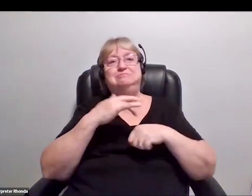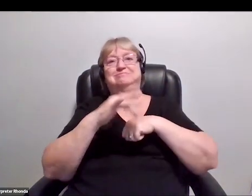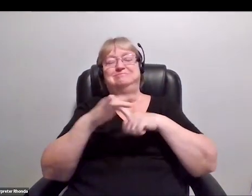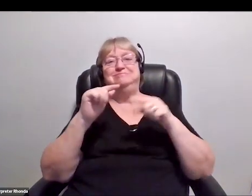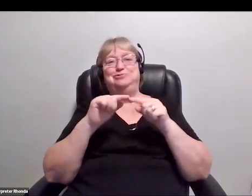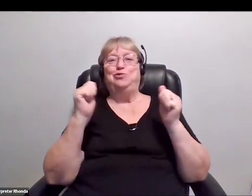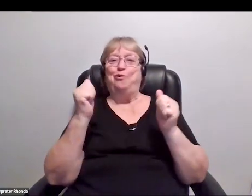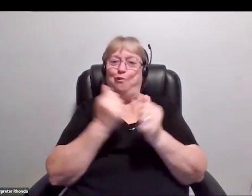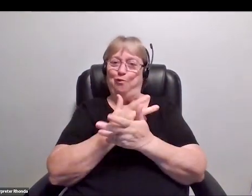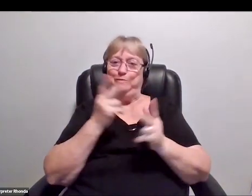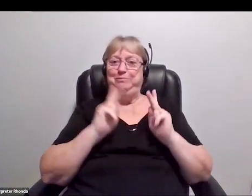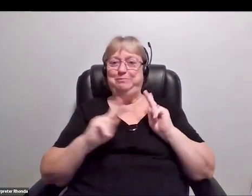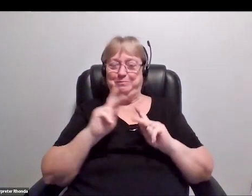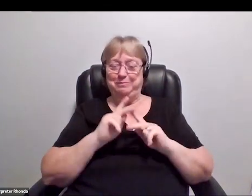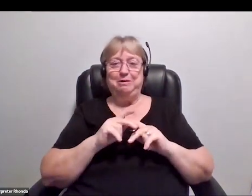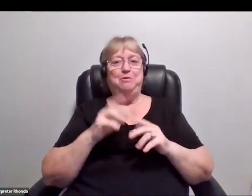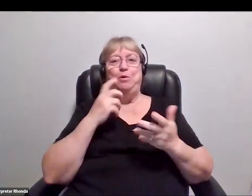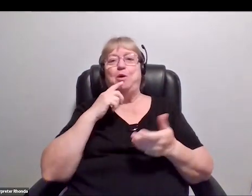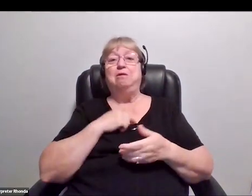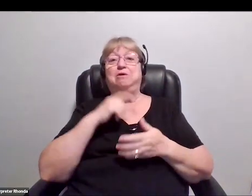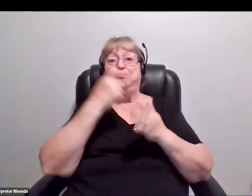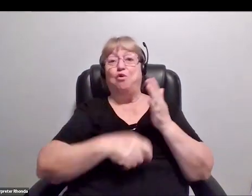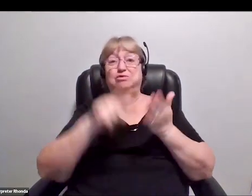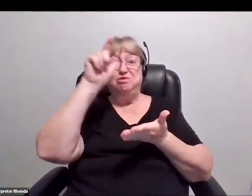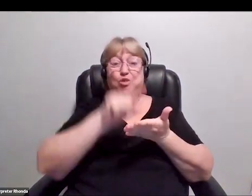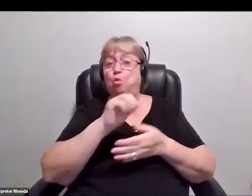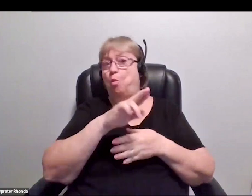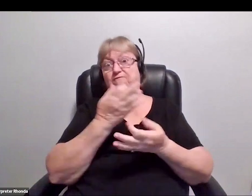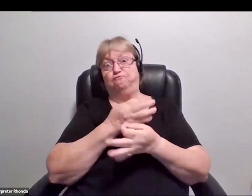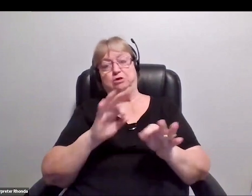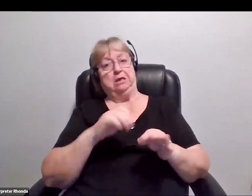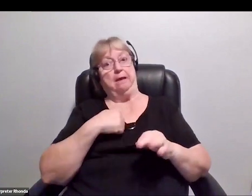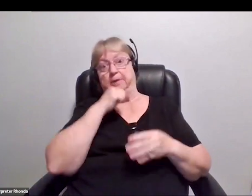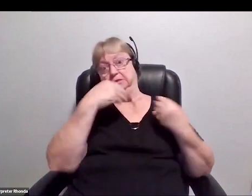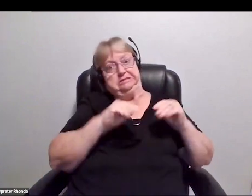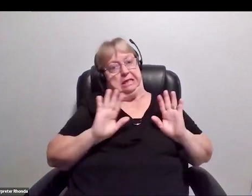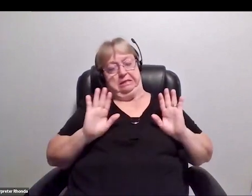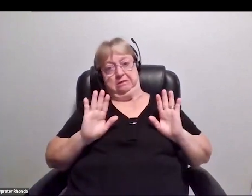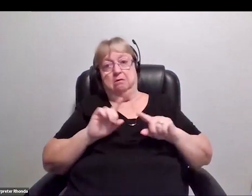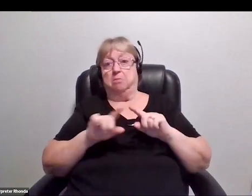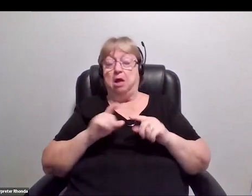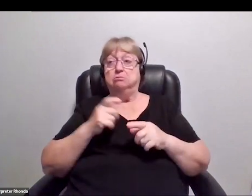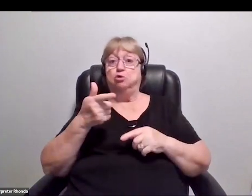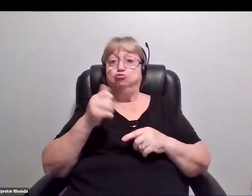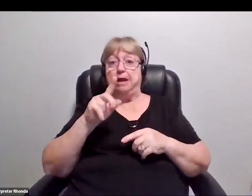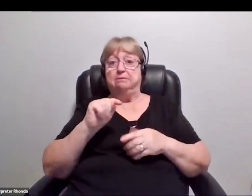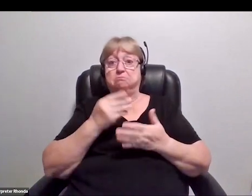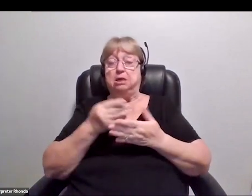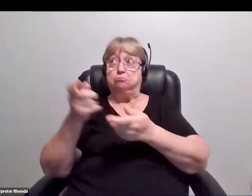We wanted to keep it low cost or free. We're certainly not selling things, but with grants, we're able to donate these devices for free.